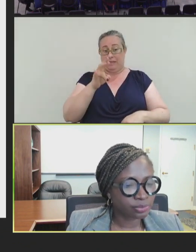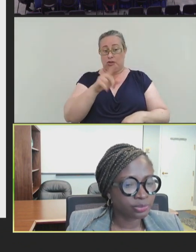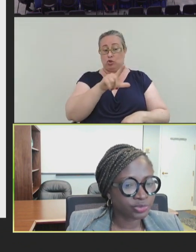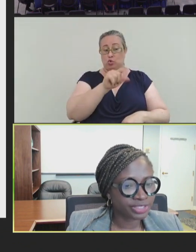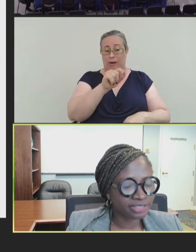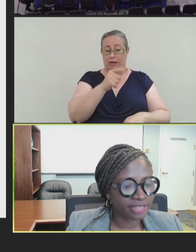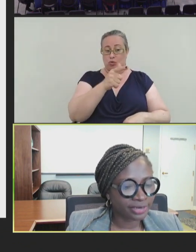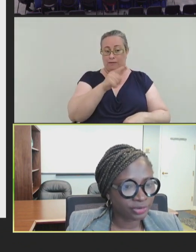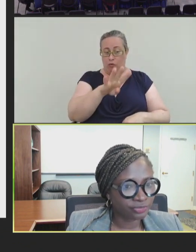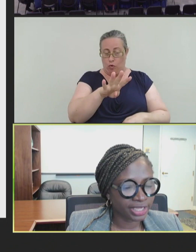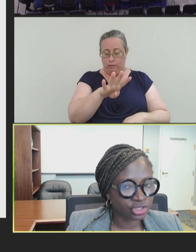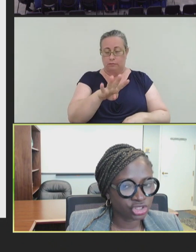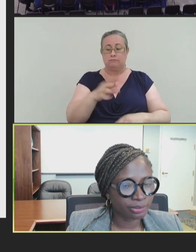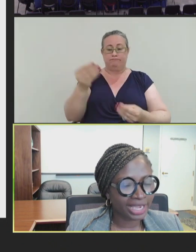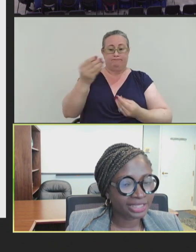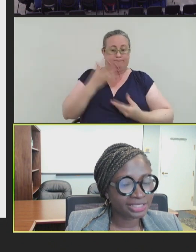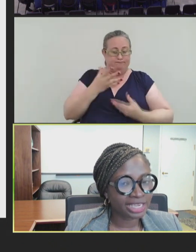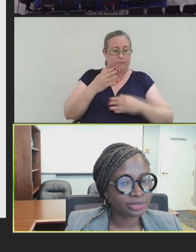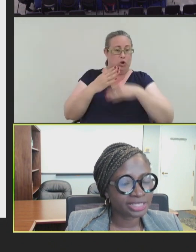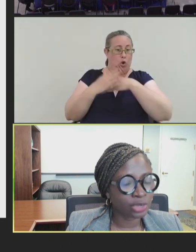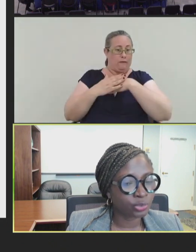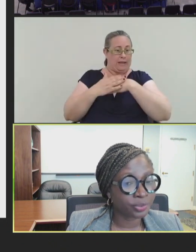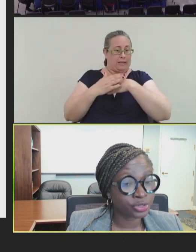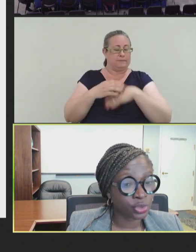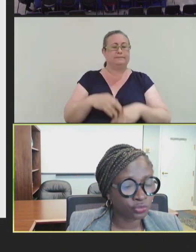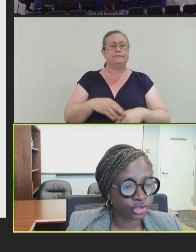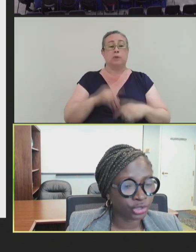when we received that notification. By the time this outbreak was over,